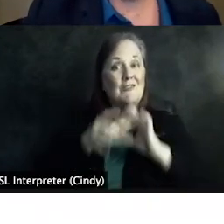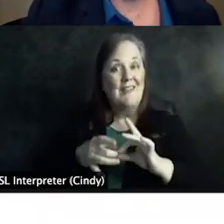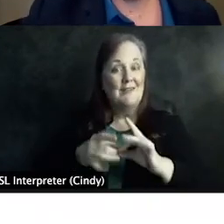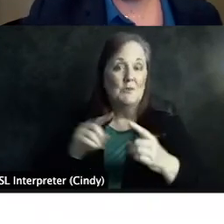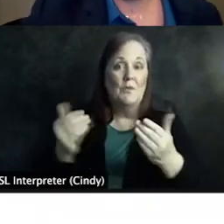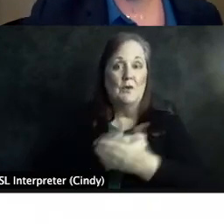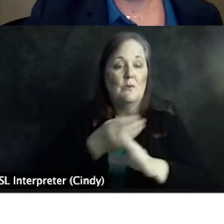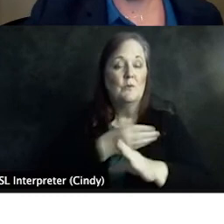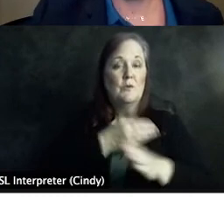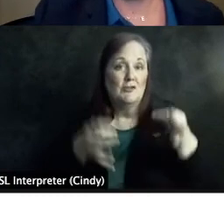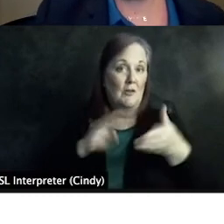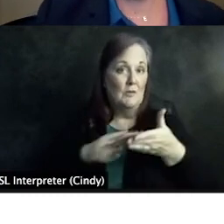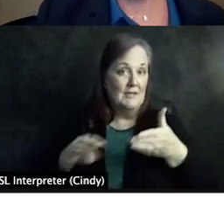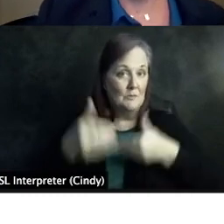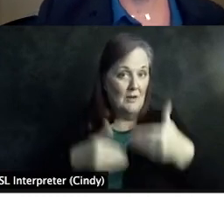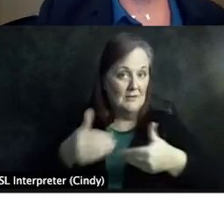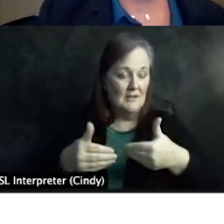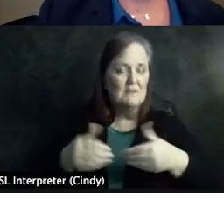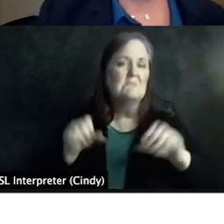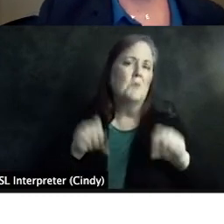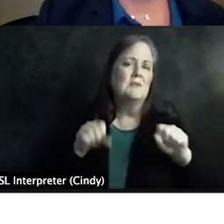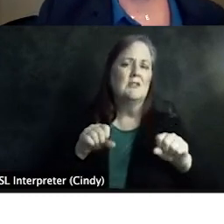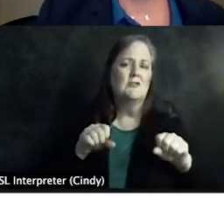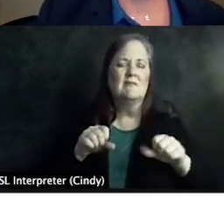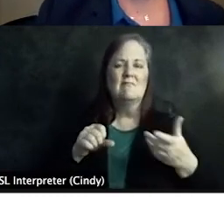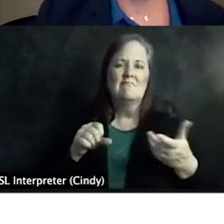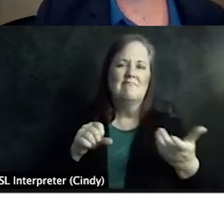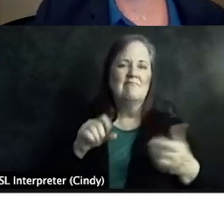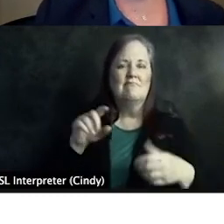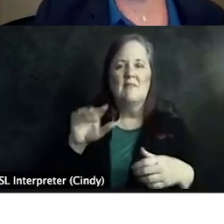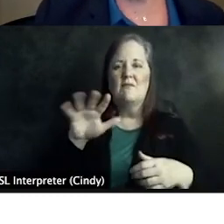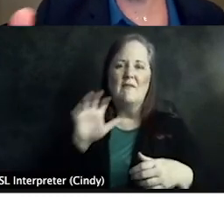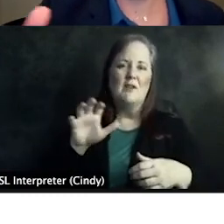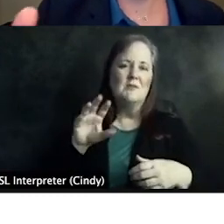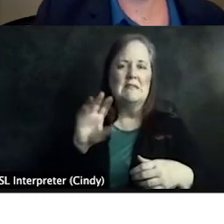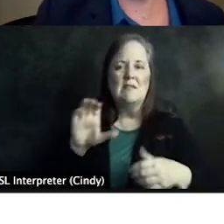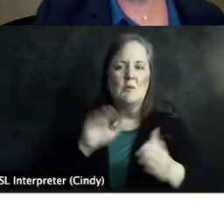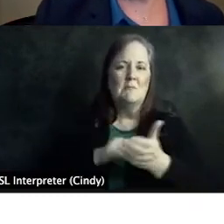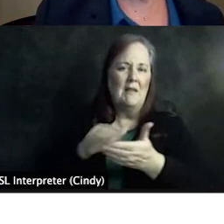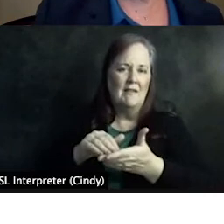with their business if we didn't have to pay money for bail. I shouldn't say we -- people who are accused of crimes.